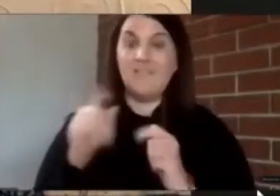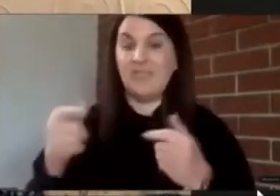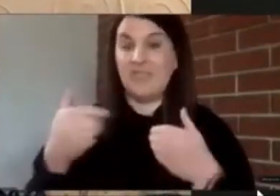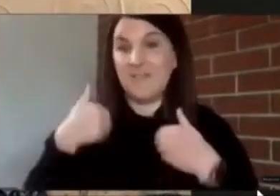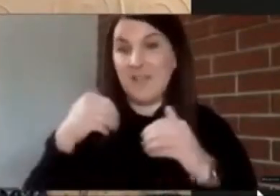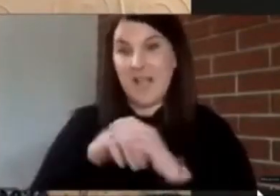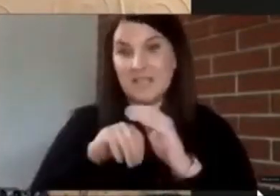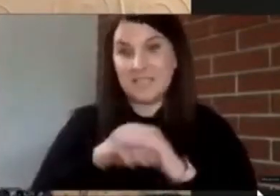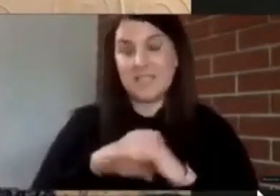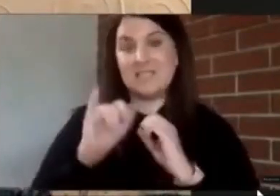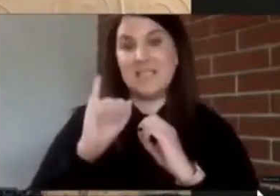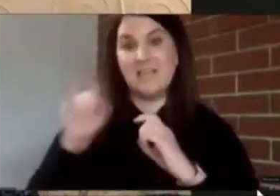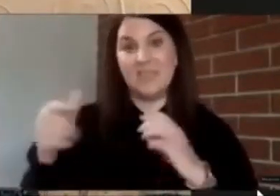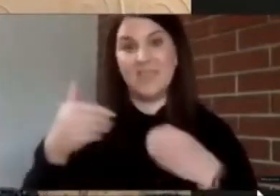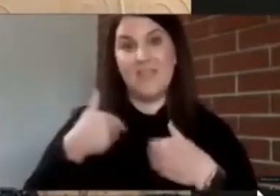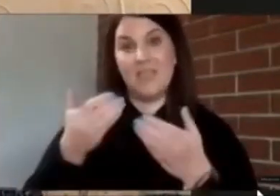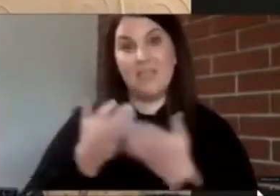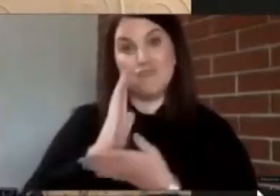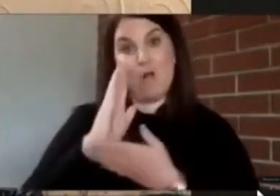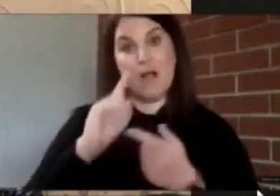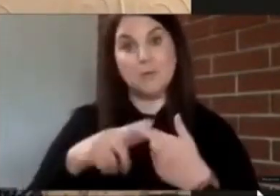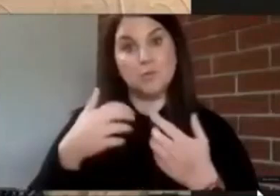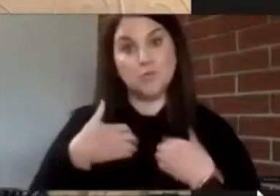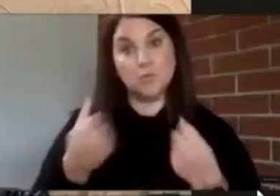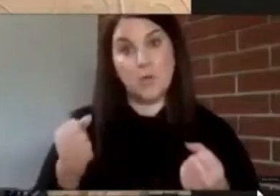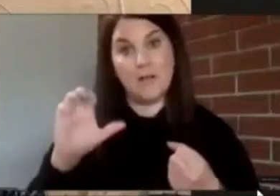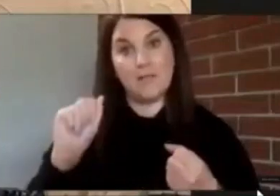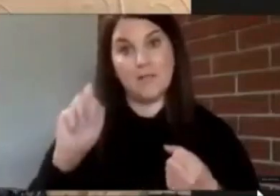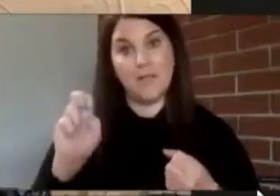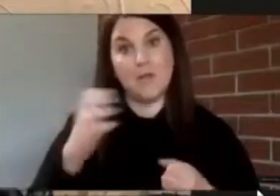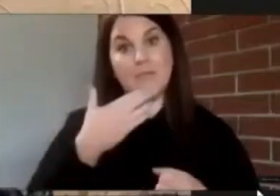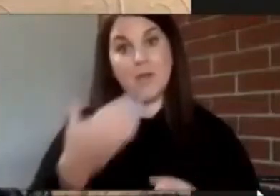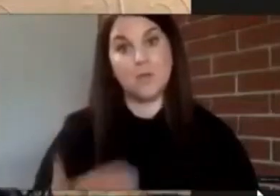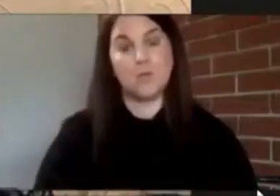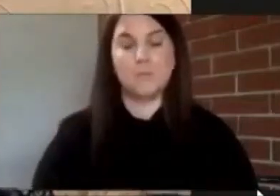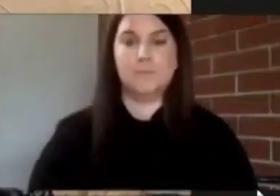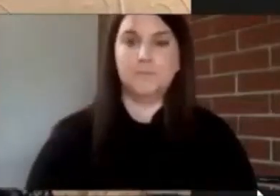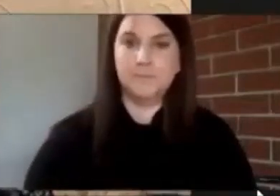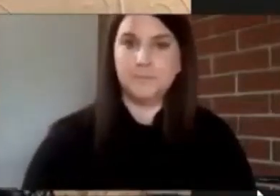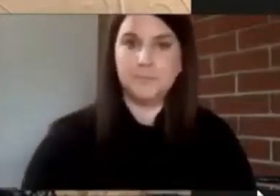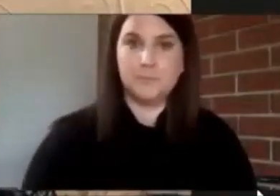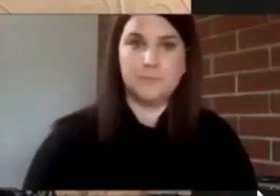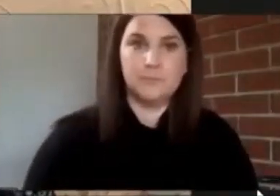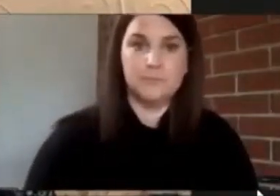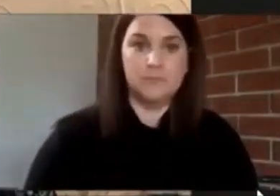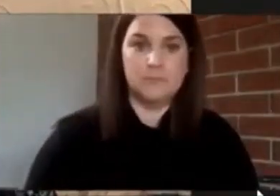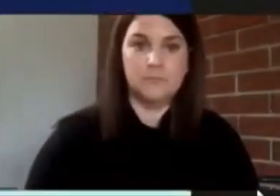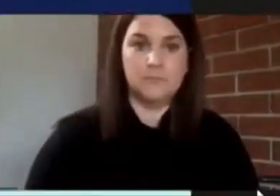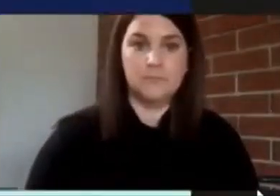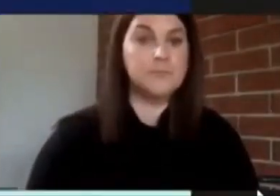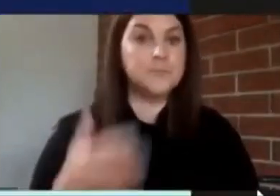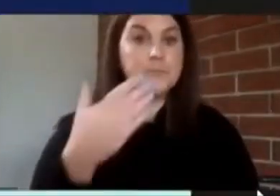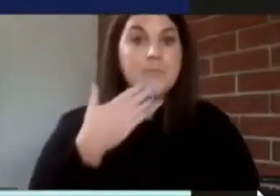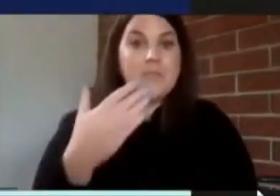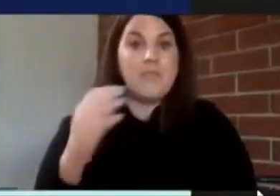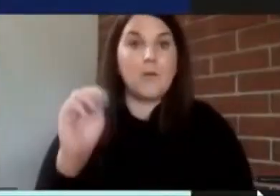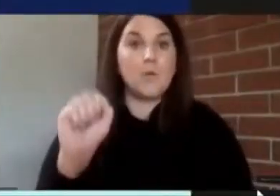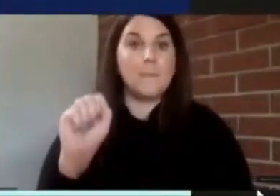they had had the right to healthcare. Thank you. Marcela Nunez-Smith: Thank you, Ms. Turner. Mr. Toranzo, please.